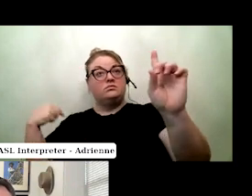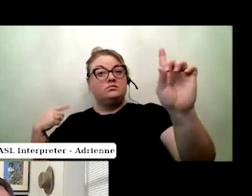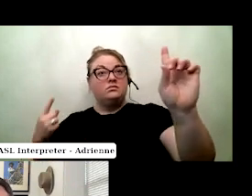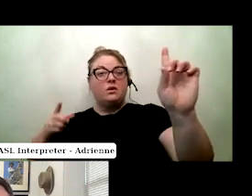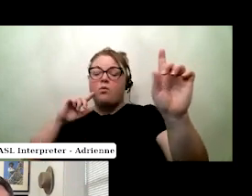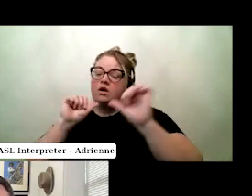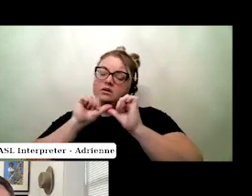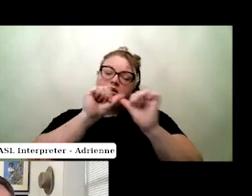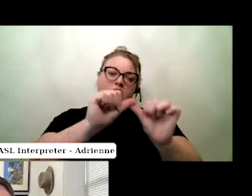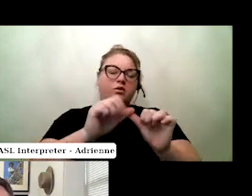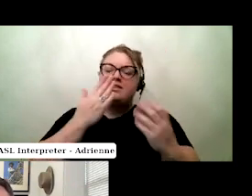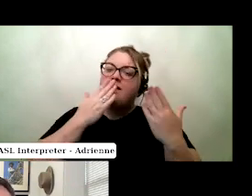And I just again want to thank you all for joining us in that.